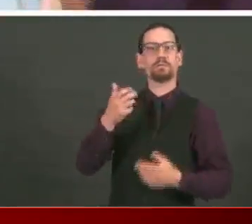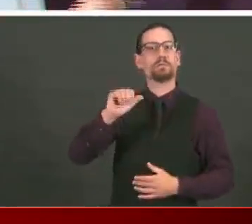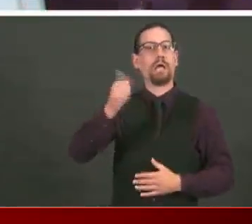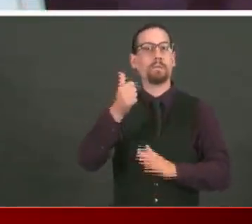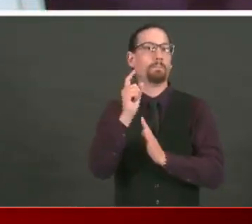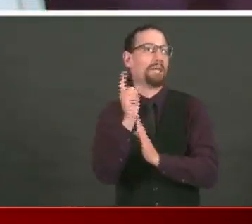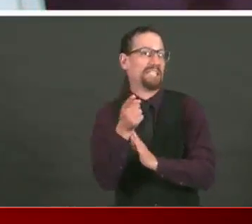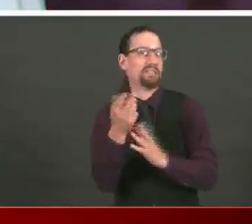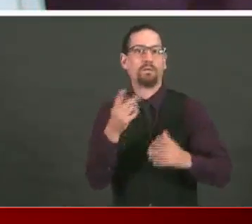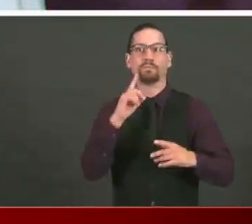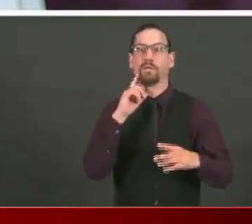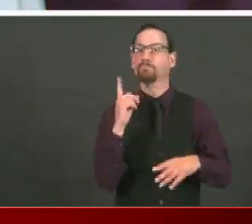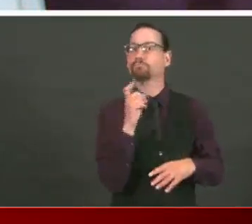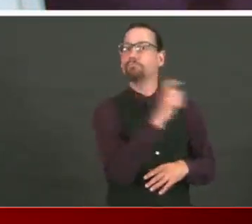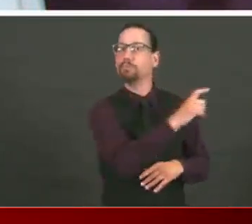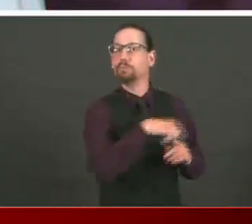WEAR YOUR MASK WHEN YOU'RE NEXT TO PEOPLE FOR MORE THAN 10 MINUTES.